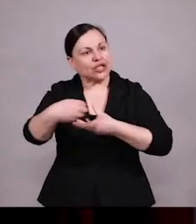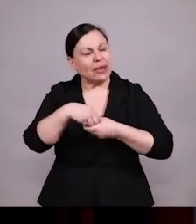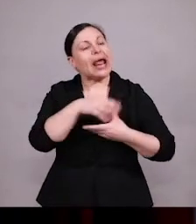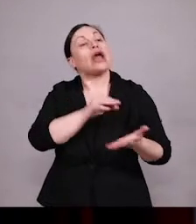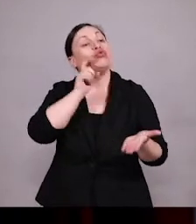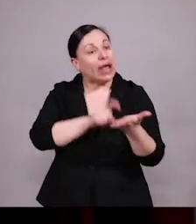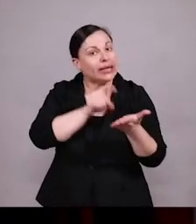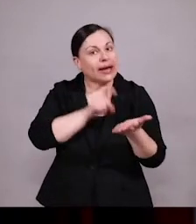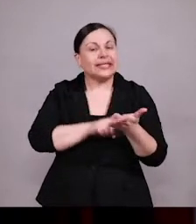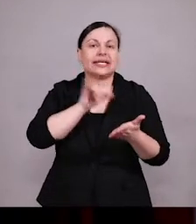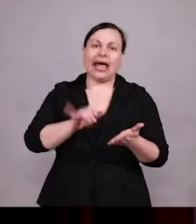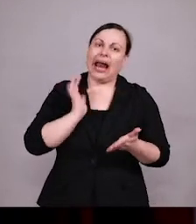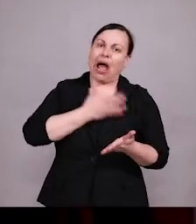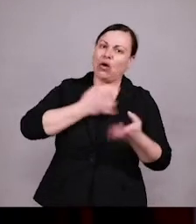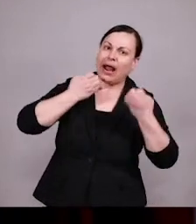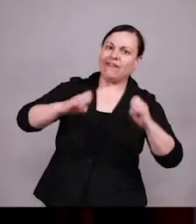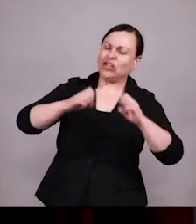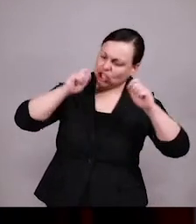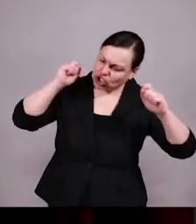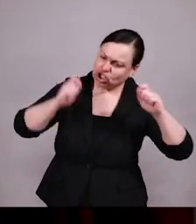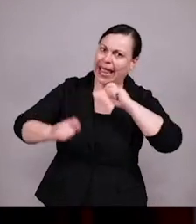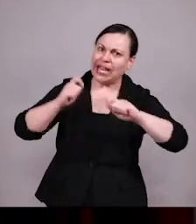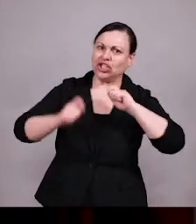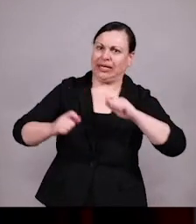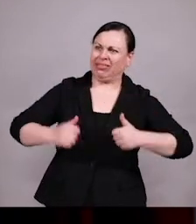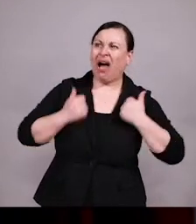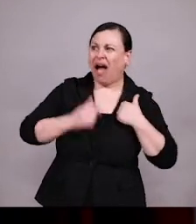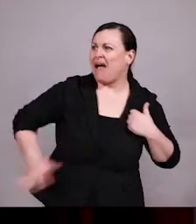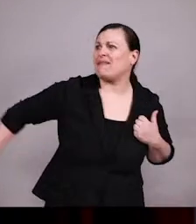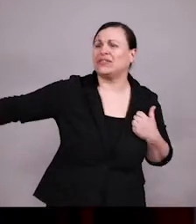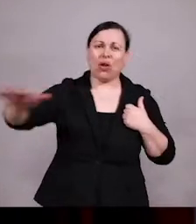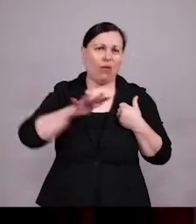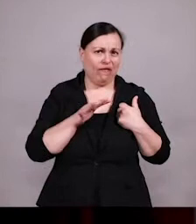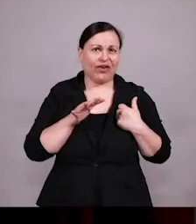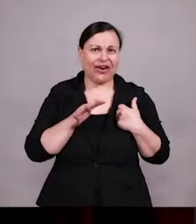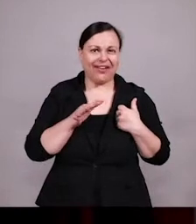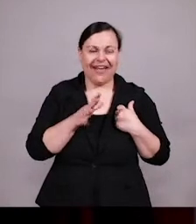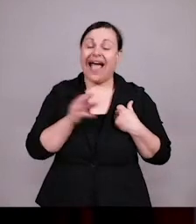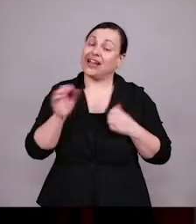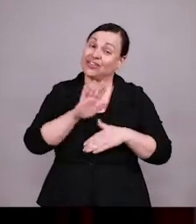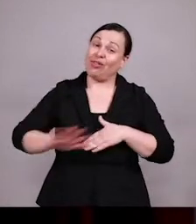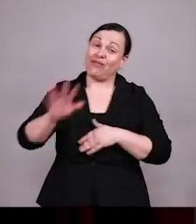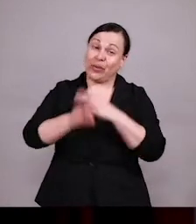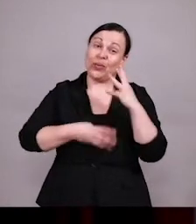and recognizes that our efforts are changing lives across our state and around the world.